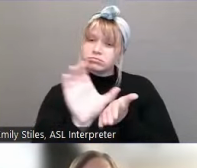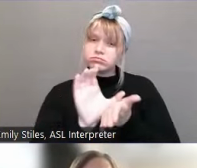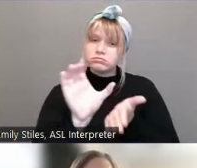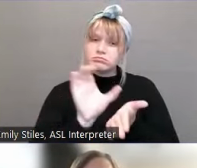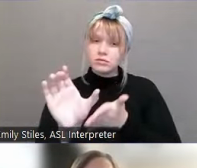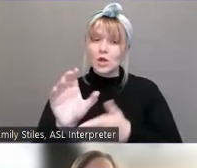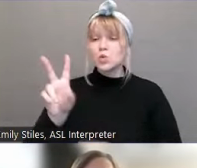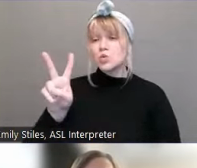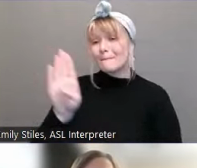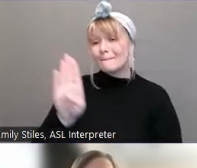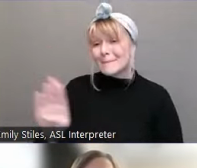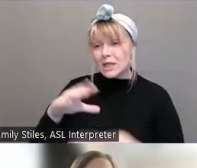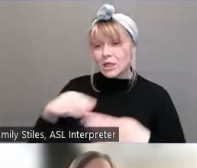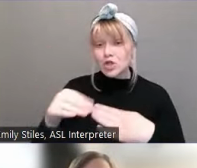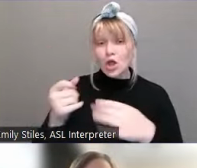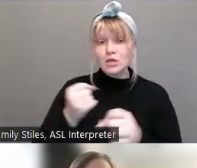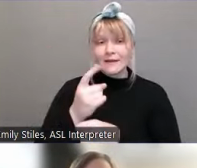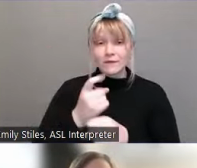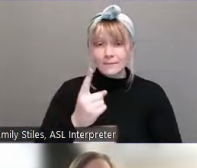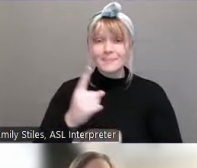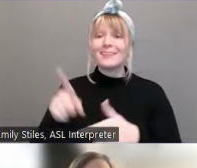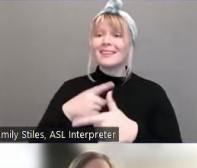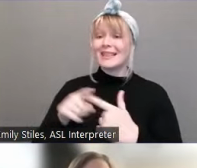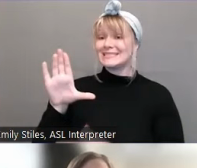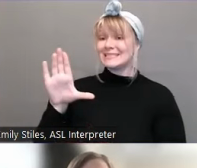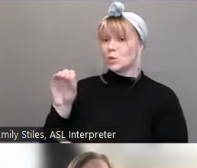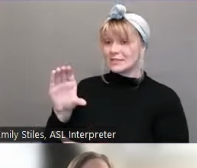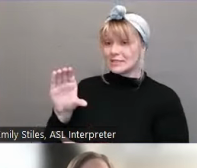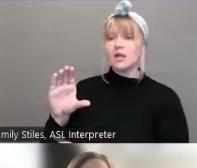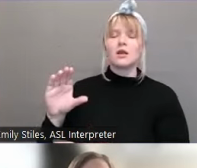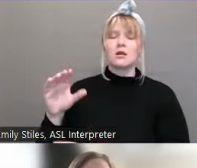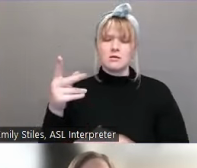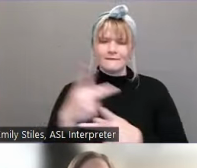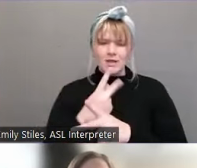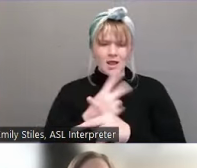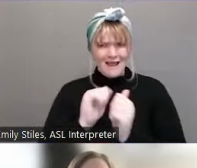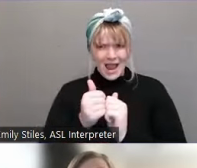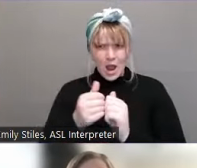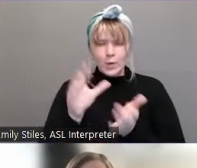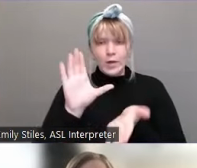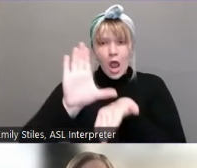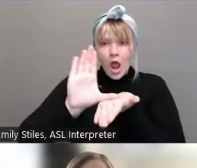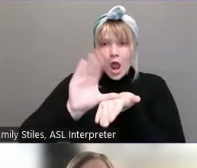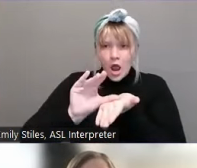They then allocate funding to local nonprofits, state and local governments, and public housing